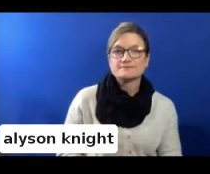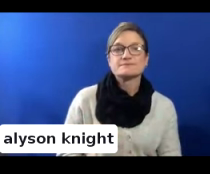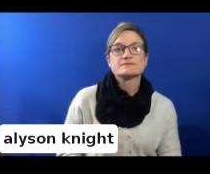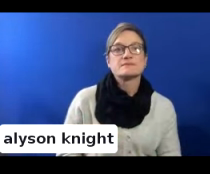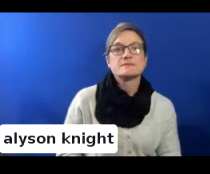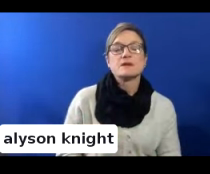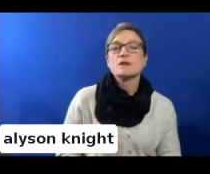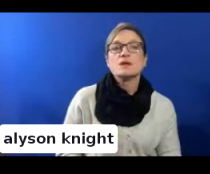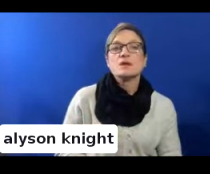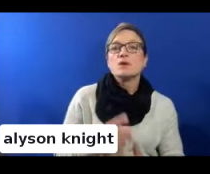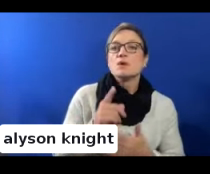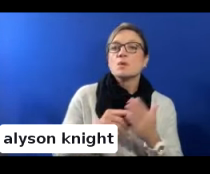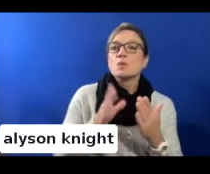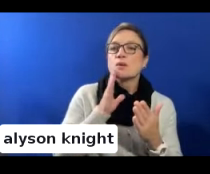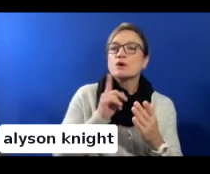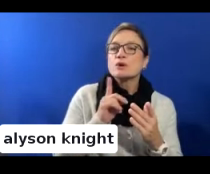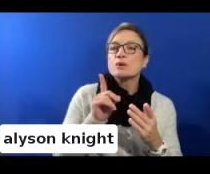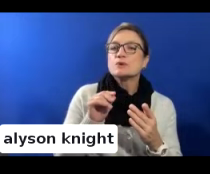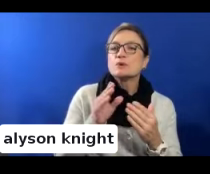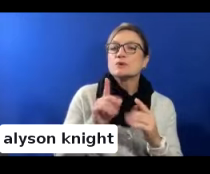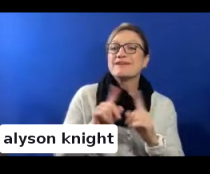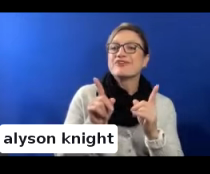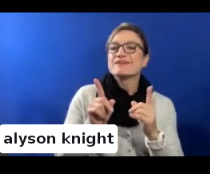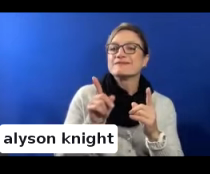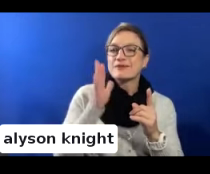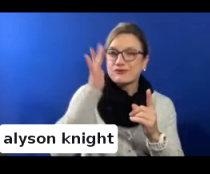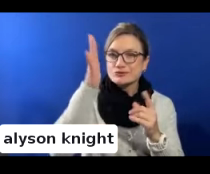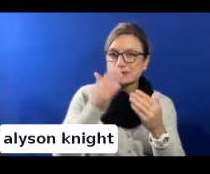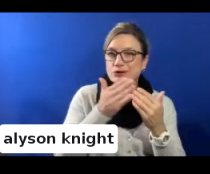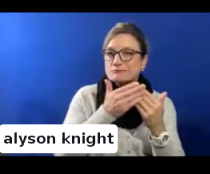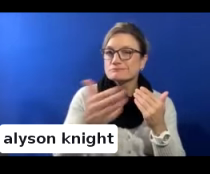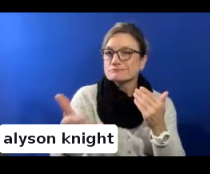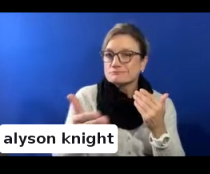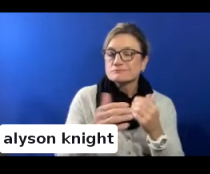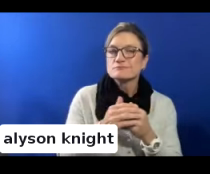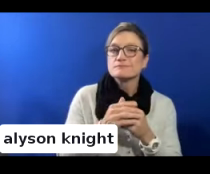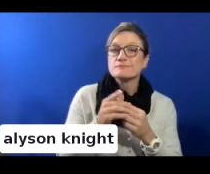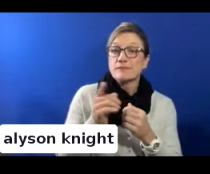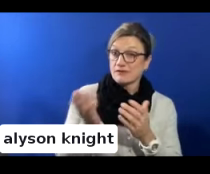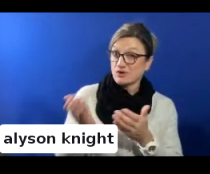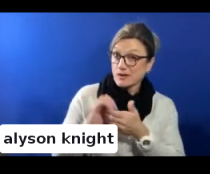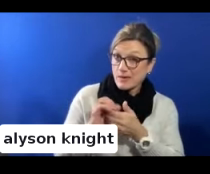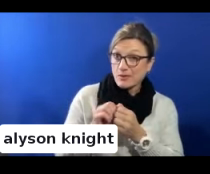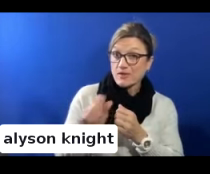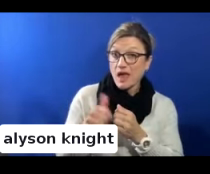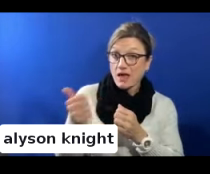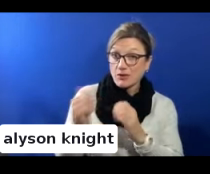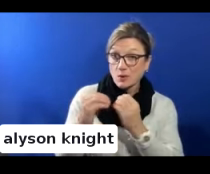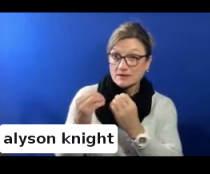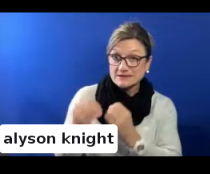What will you be doing differently going forward? Have you collaborated with different organizations or groups of people